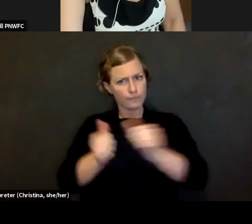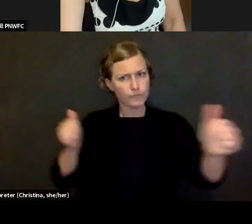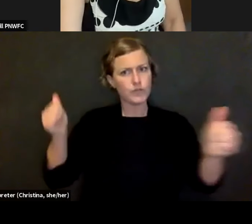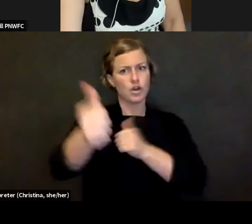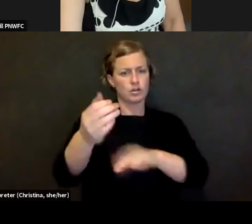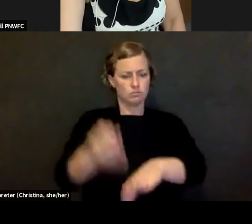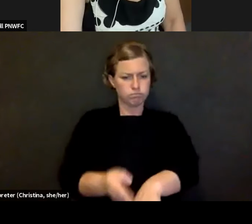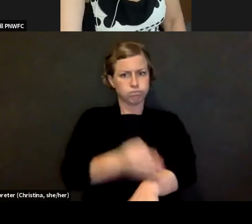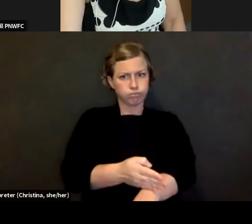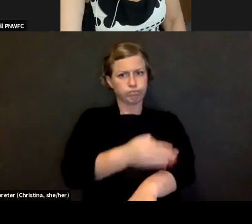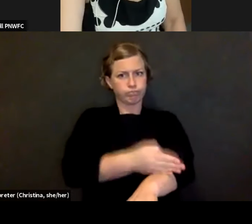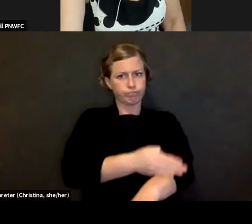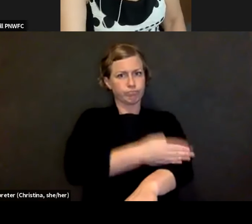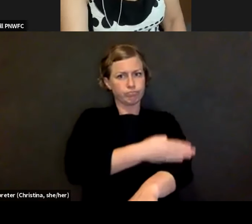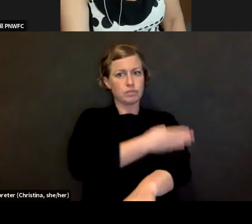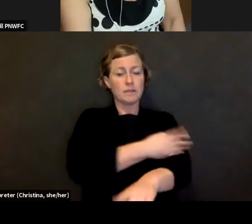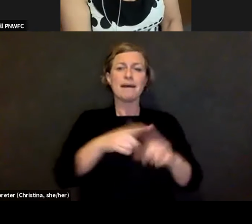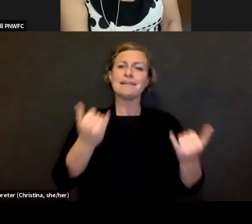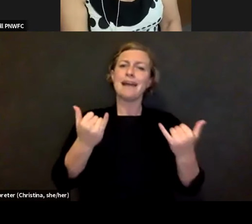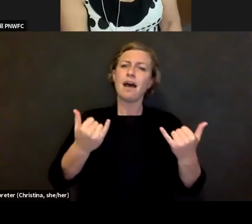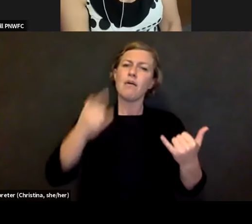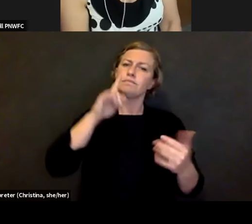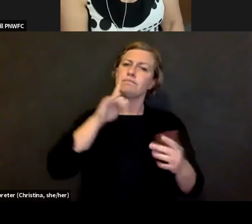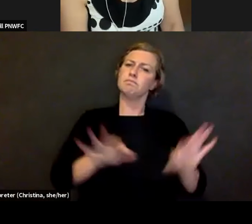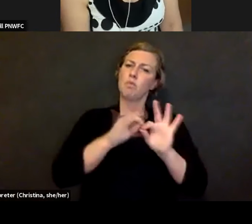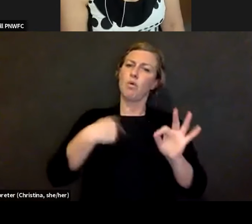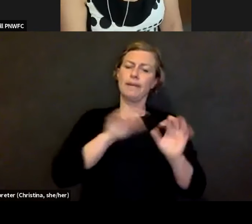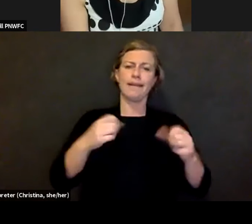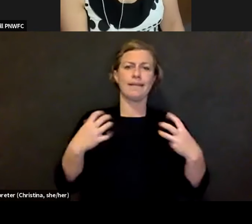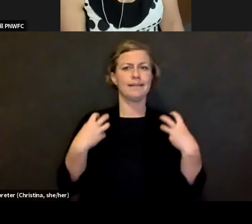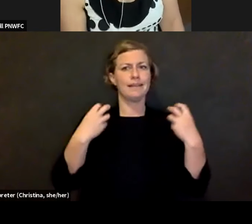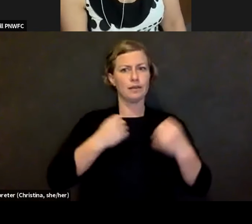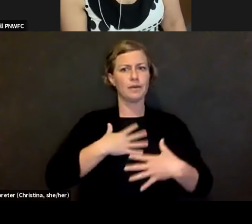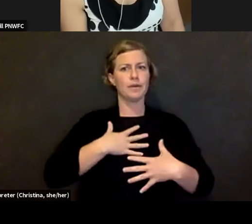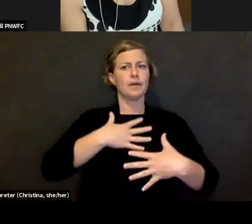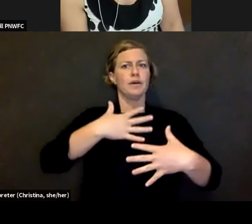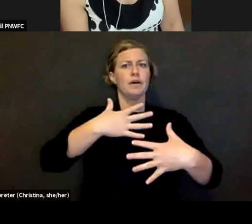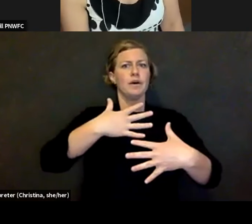work is about writing the wrongs and that's true. That will always be